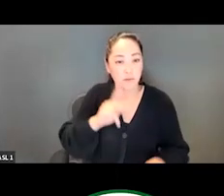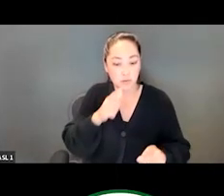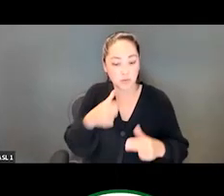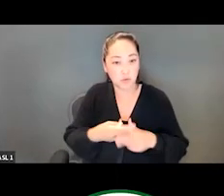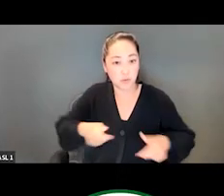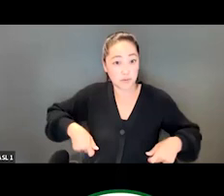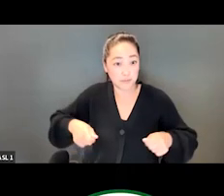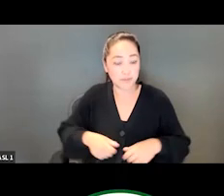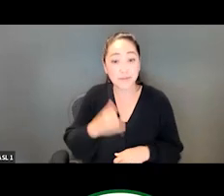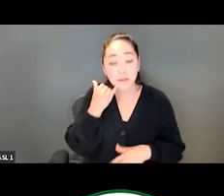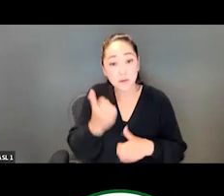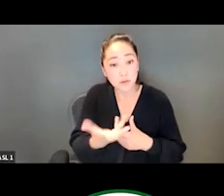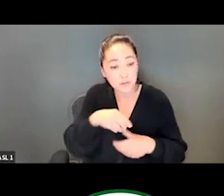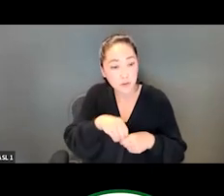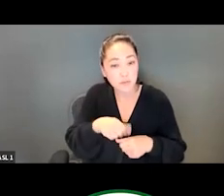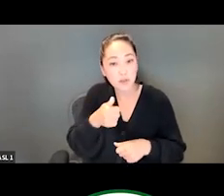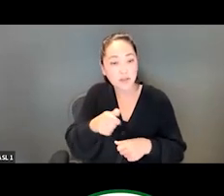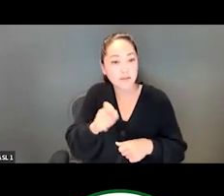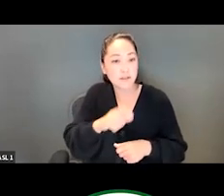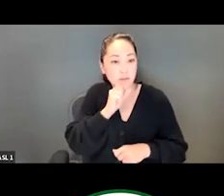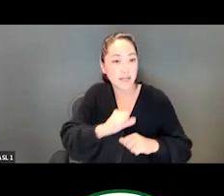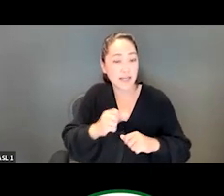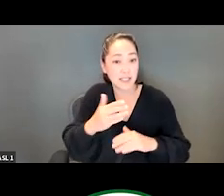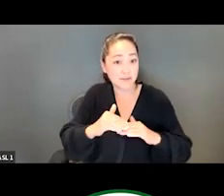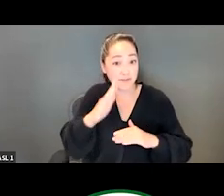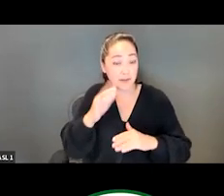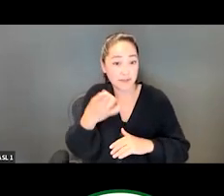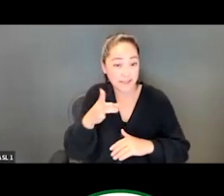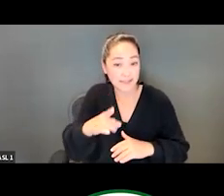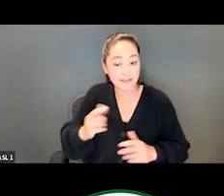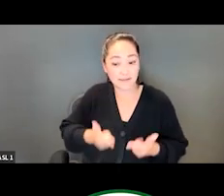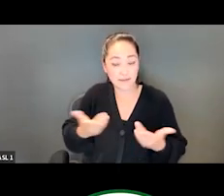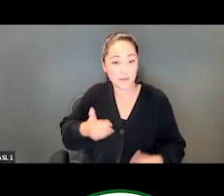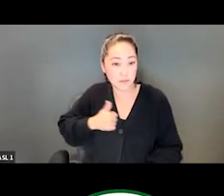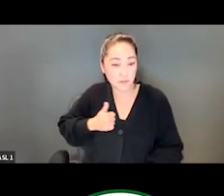To participate you must be at least 18 years old. Living Canada and use a wheel wheeled